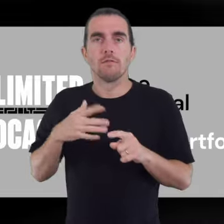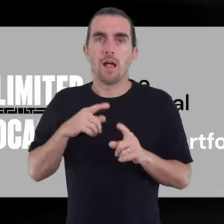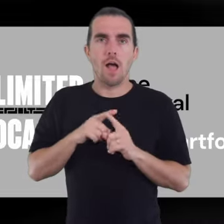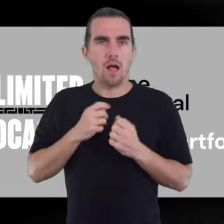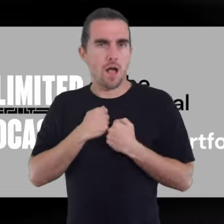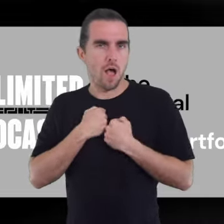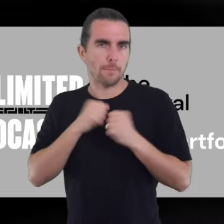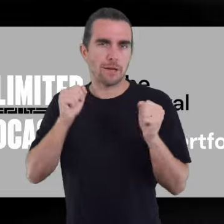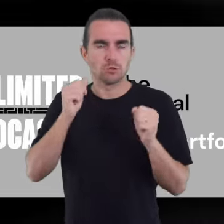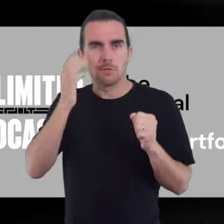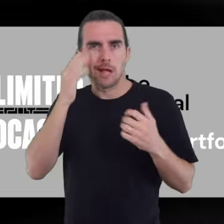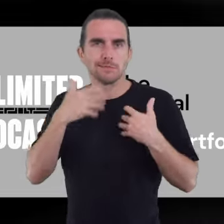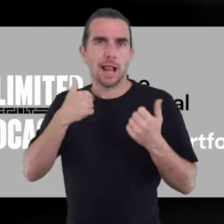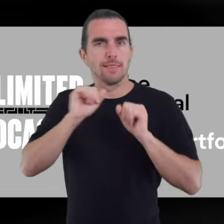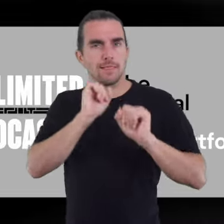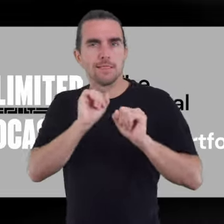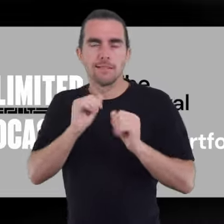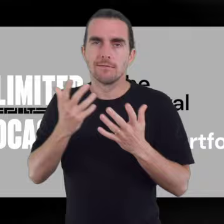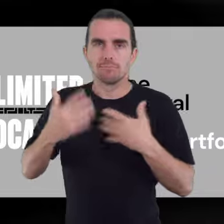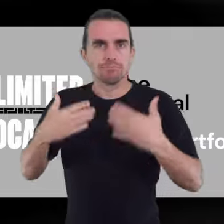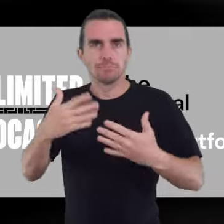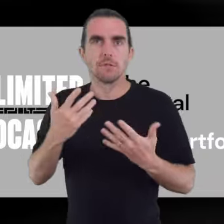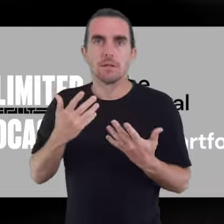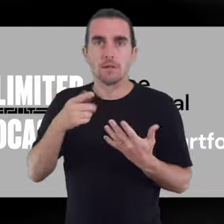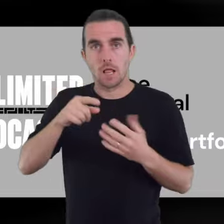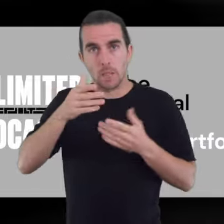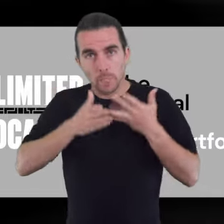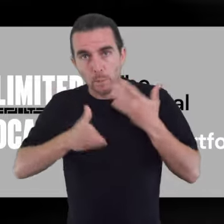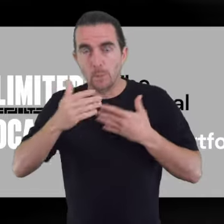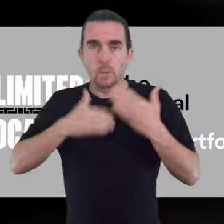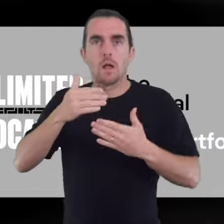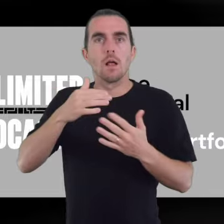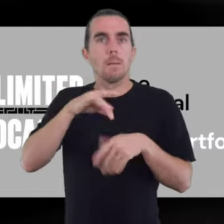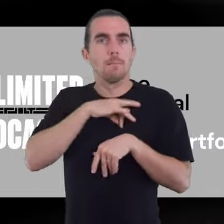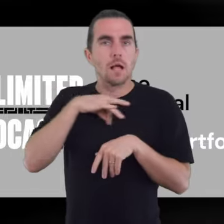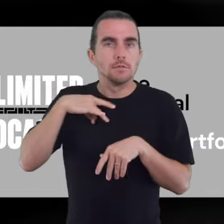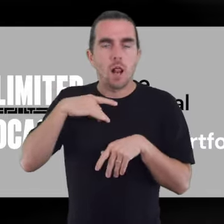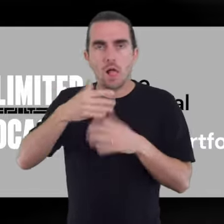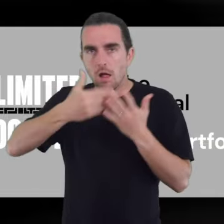of mental health services, that the kind of account of that period was really told in medical records,